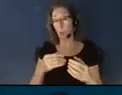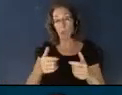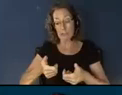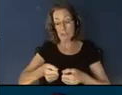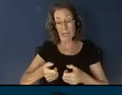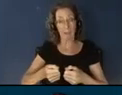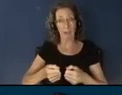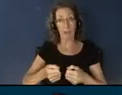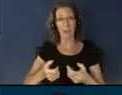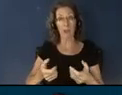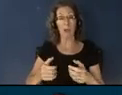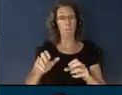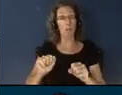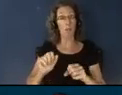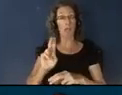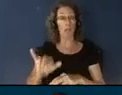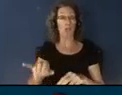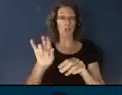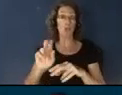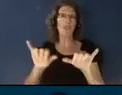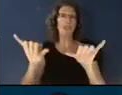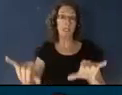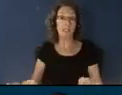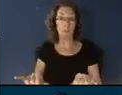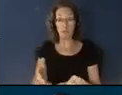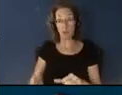just use that platform for interacting with people who've viewed your poster.